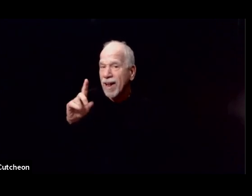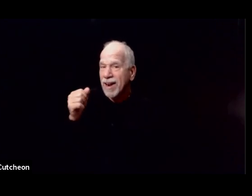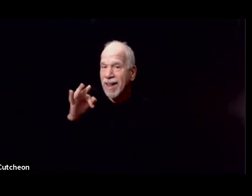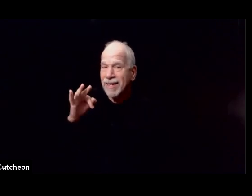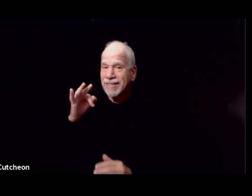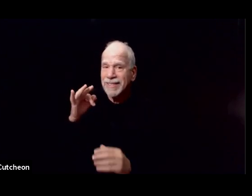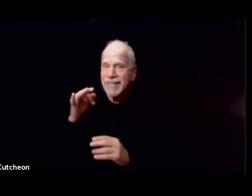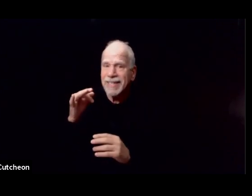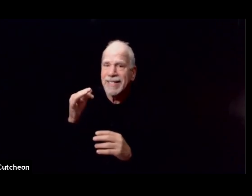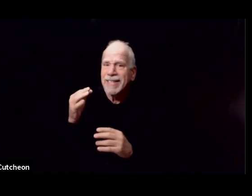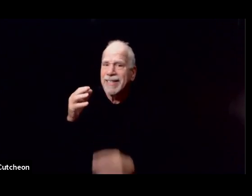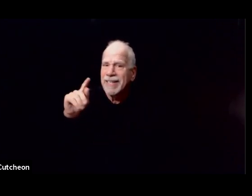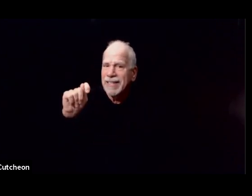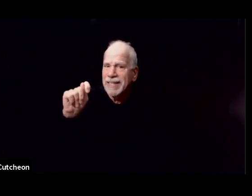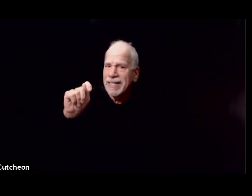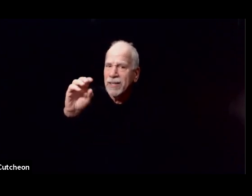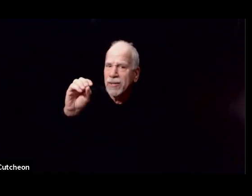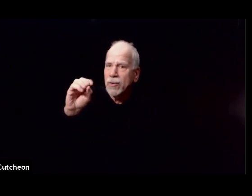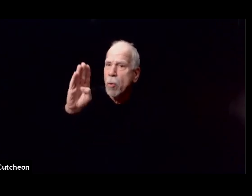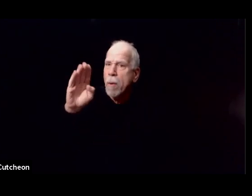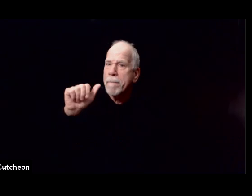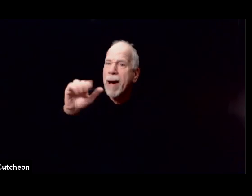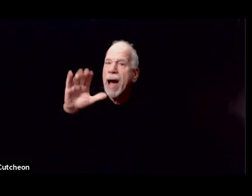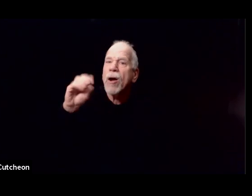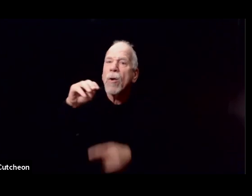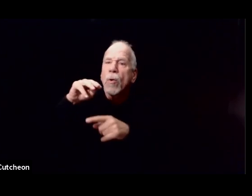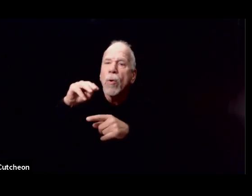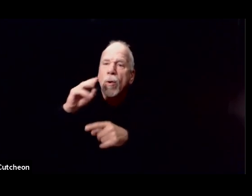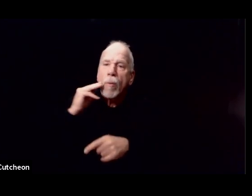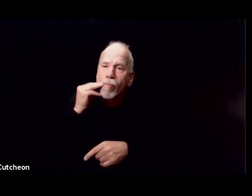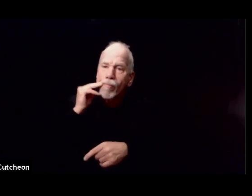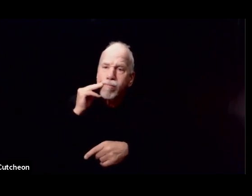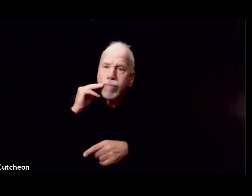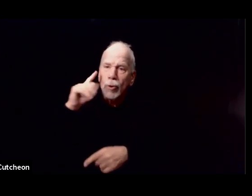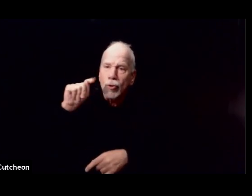on many of these calls before we know that COVID-19 is not affecting all racial and ethnic